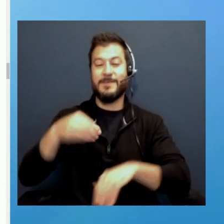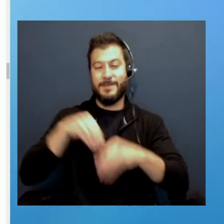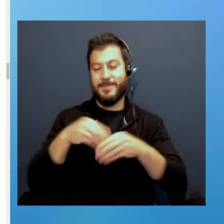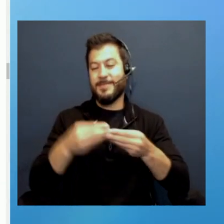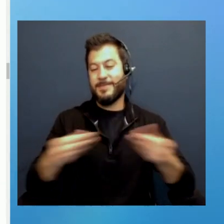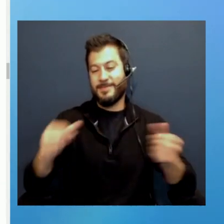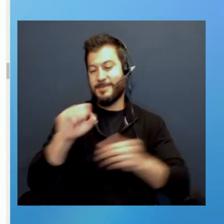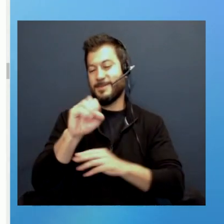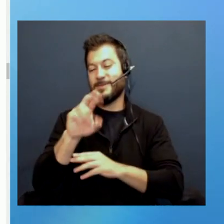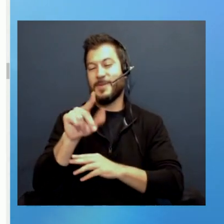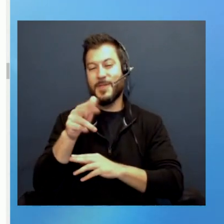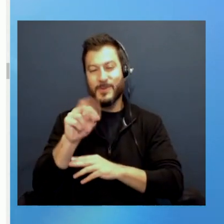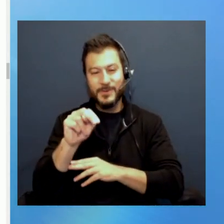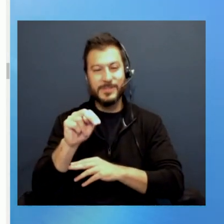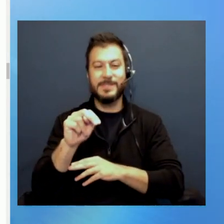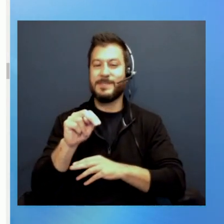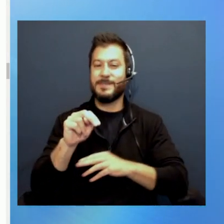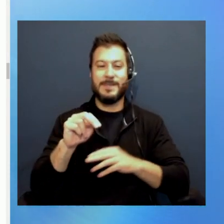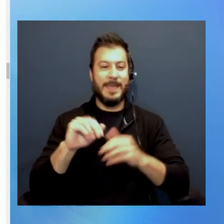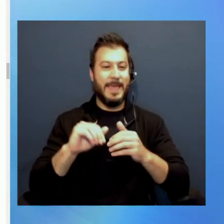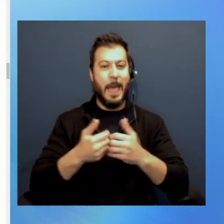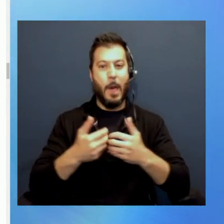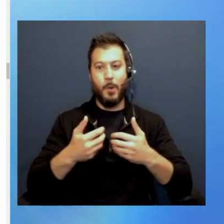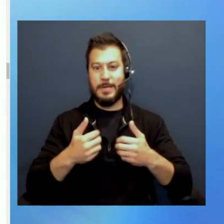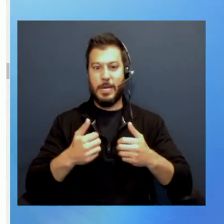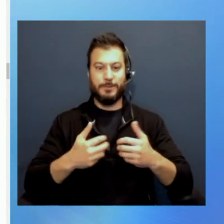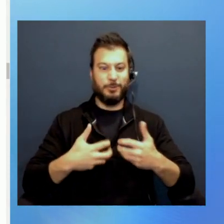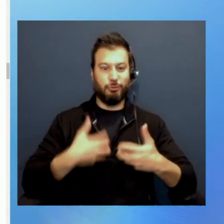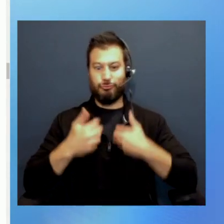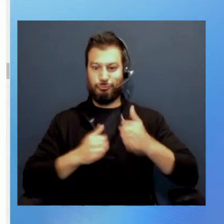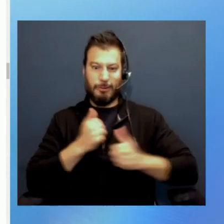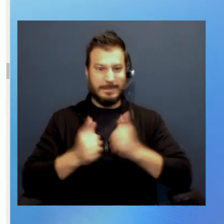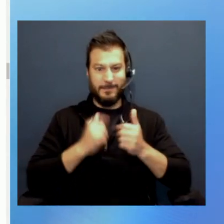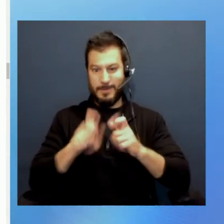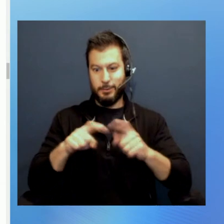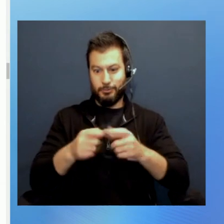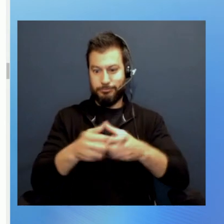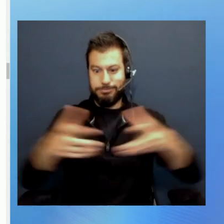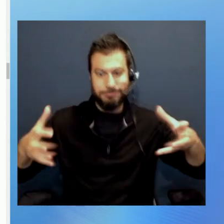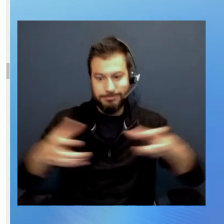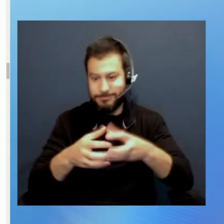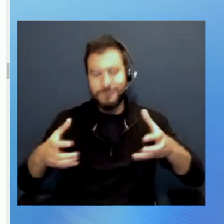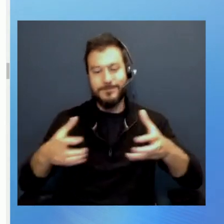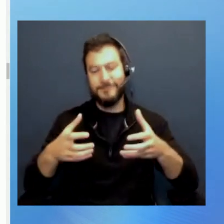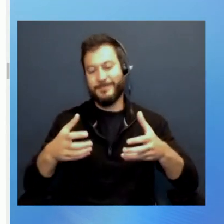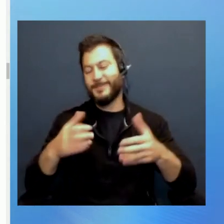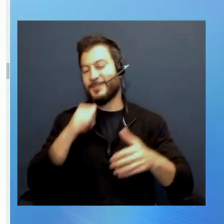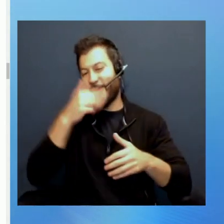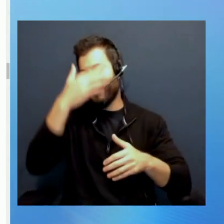enabled in the solution. How aggressive do we need to autoscale? These kind of things.